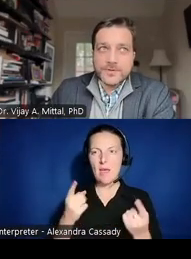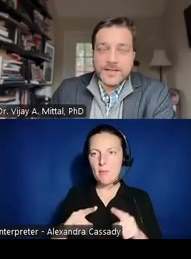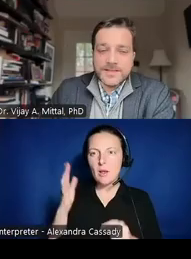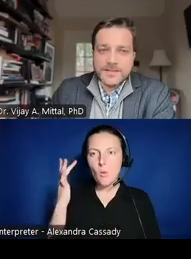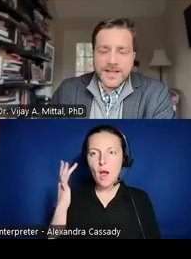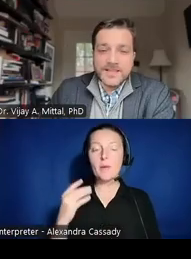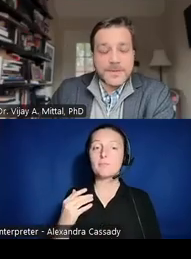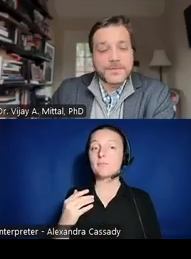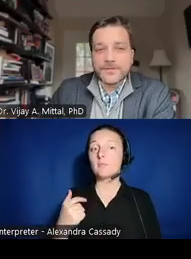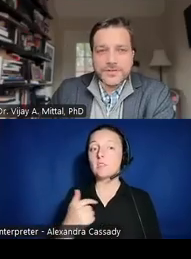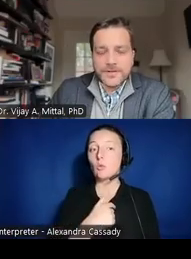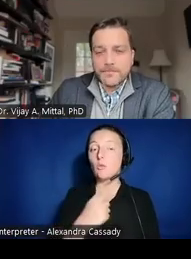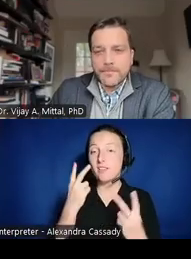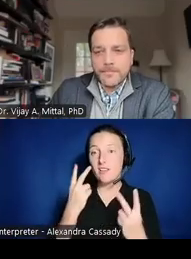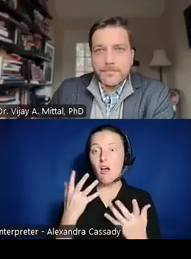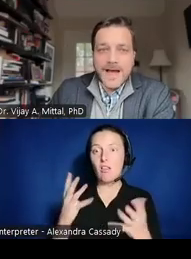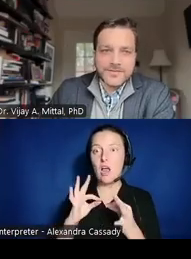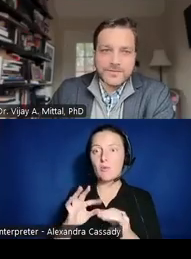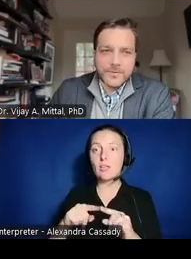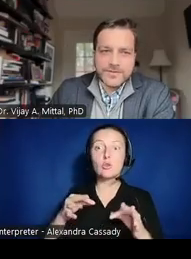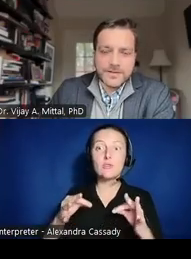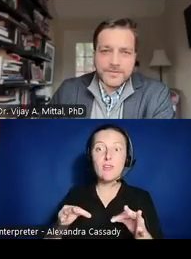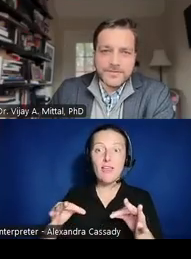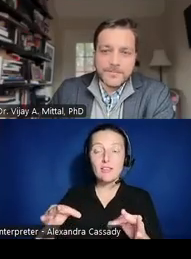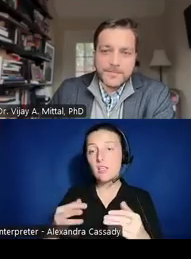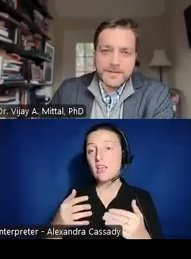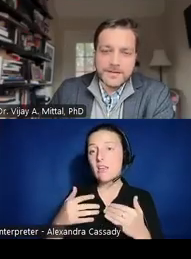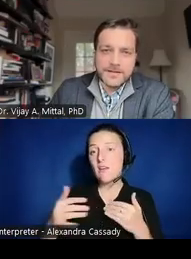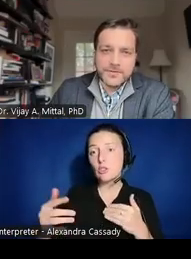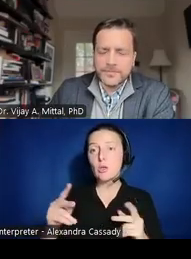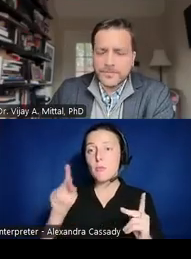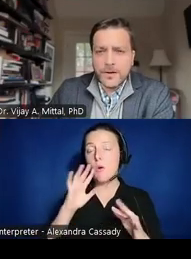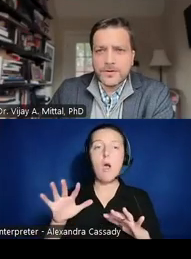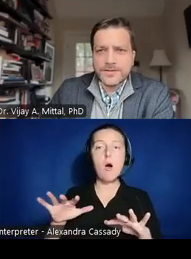related to delays. People eventually master motor skills. It might be that it took them longer and